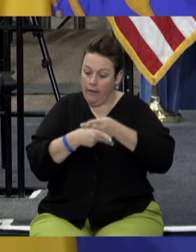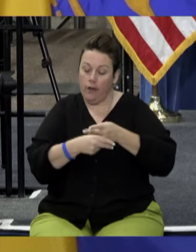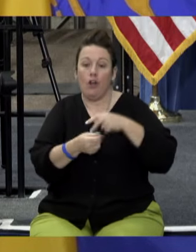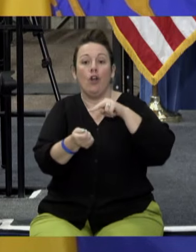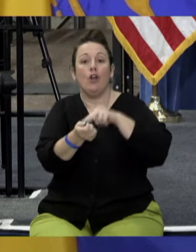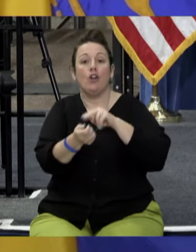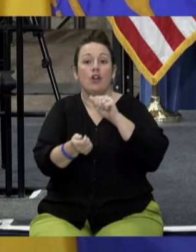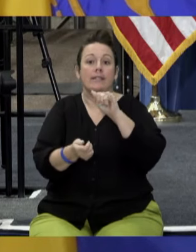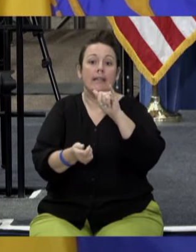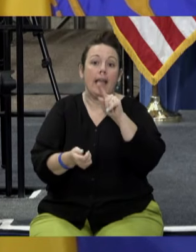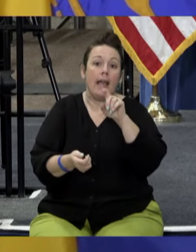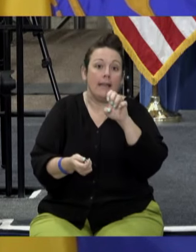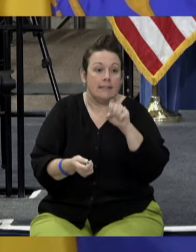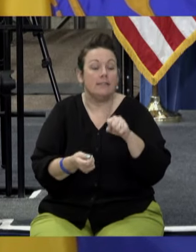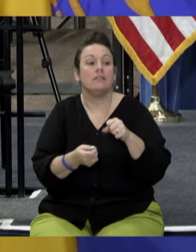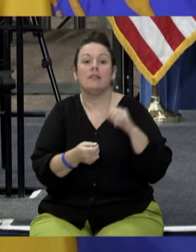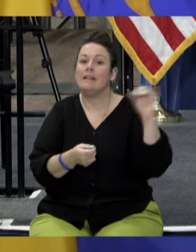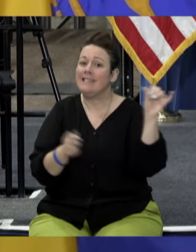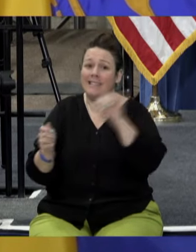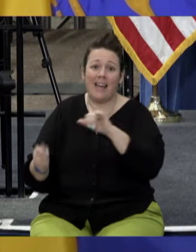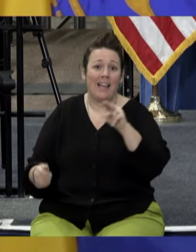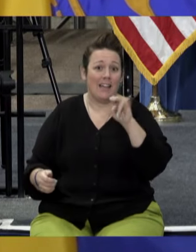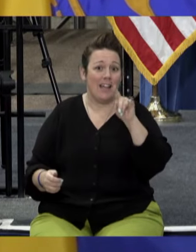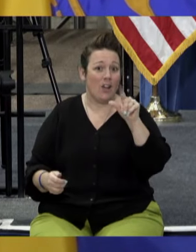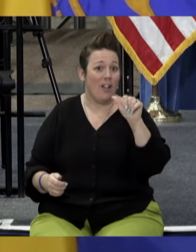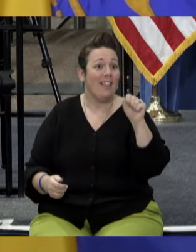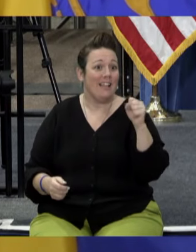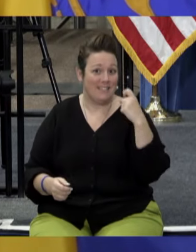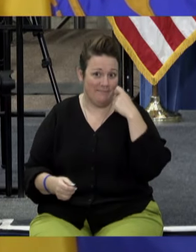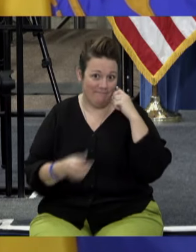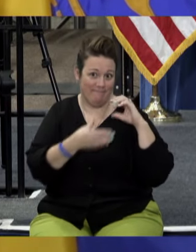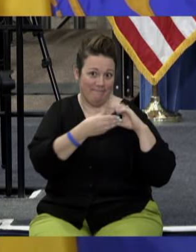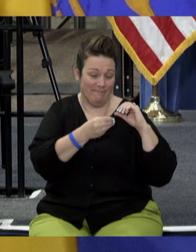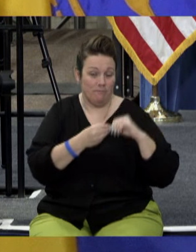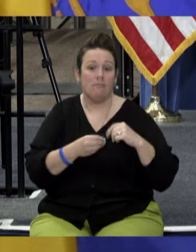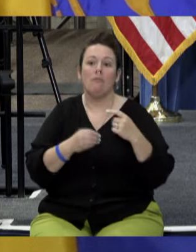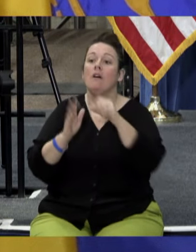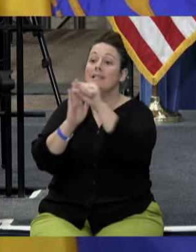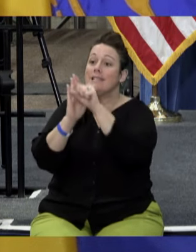just like Nicholas. And to talk more about the states, the direct care workforce,